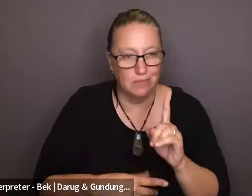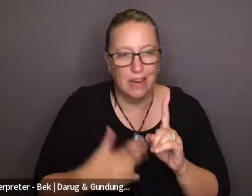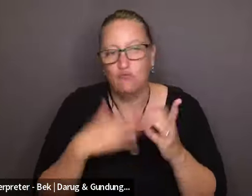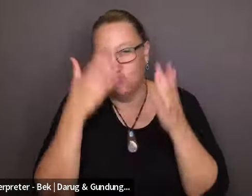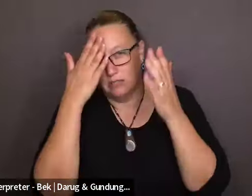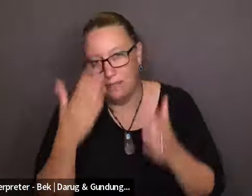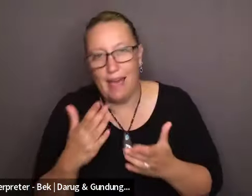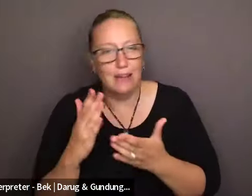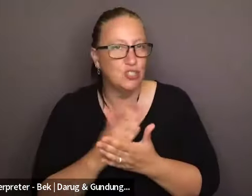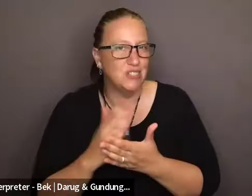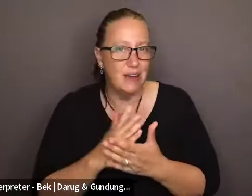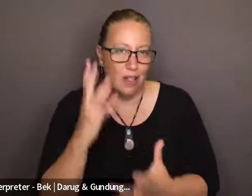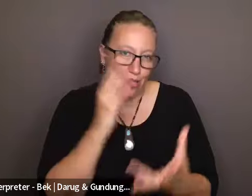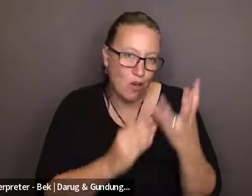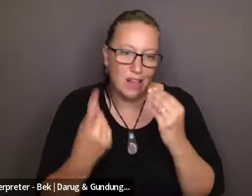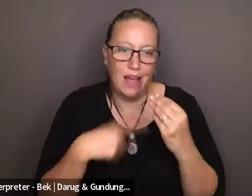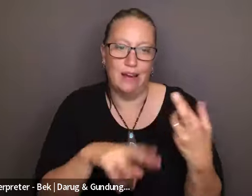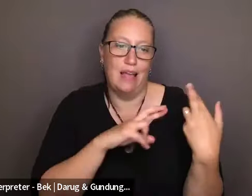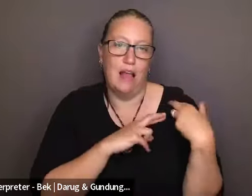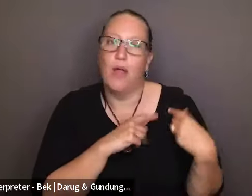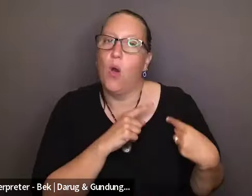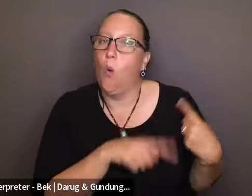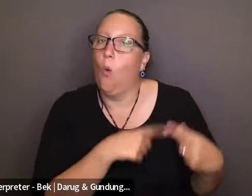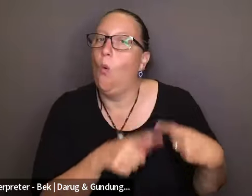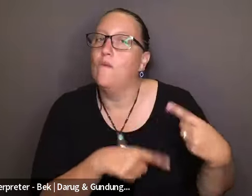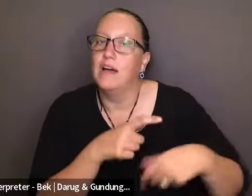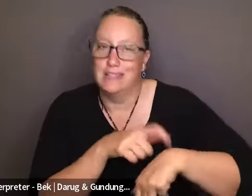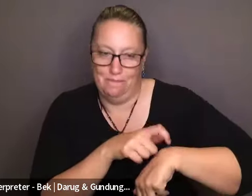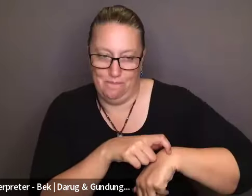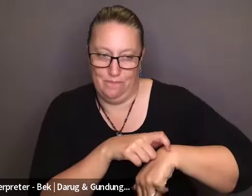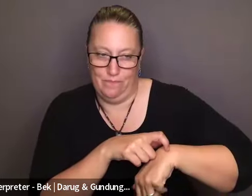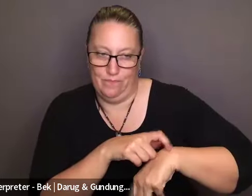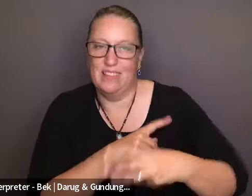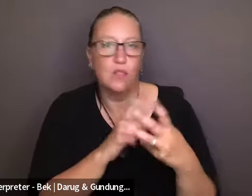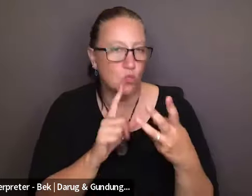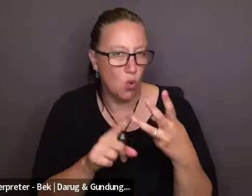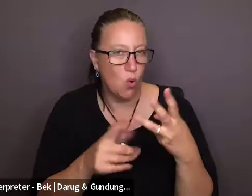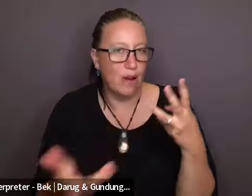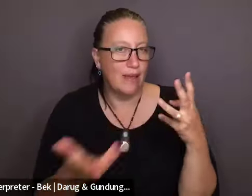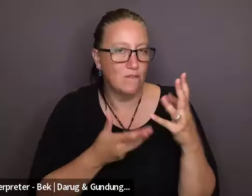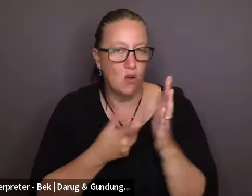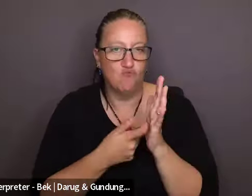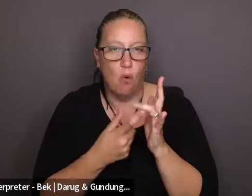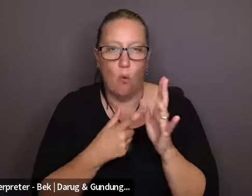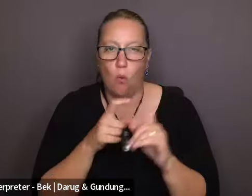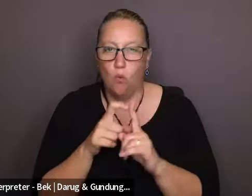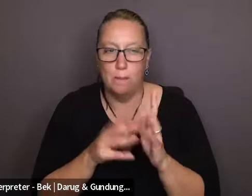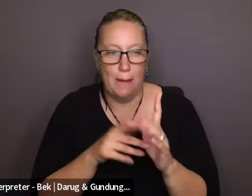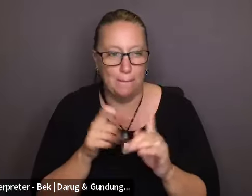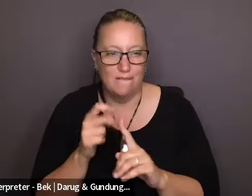is important because strong partnerships are not transactional. They're built on respect, shared learning